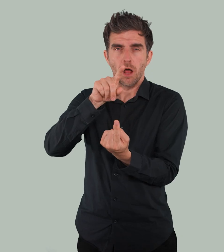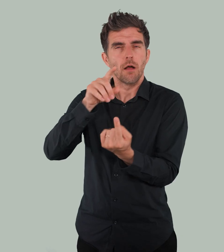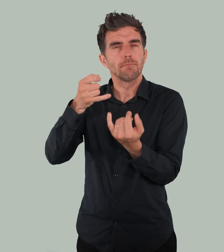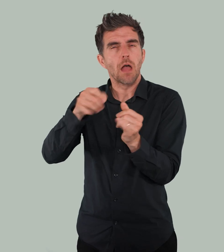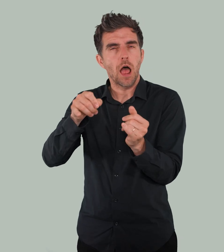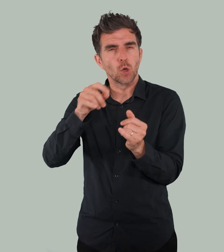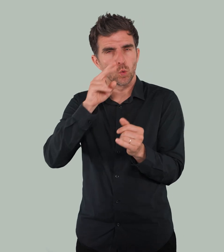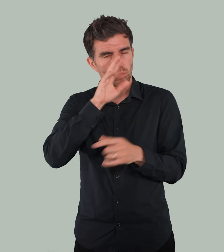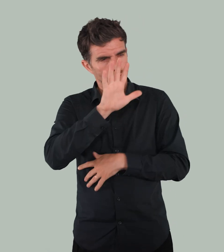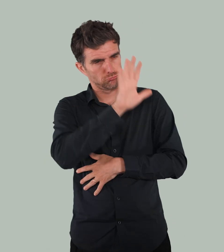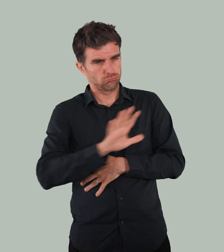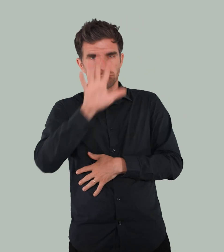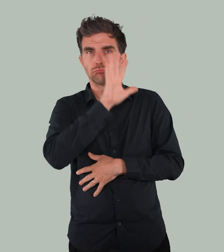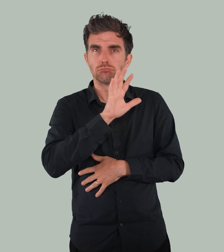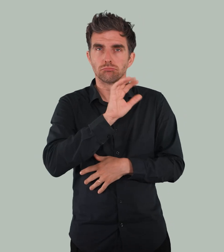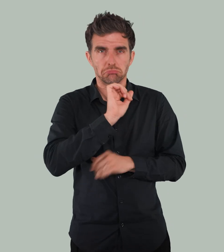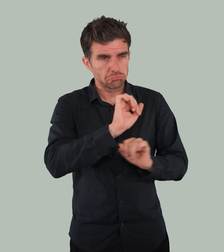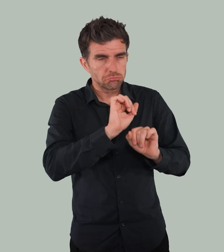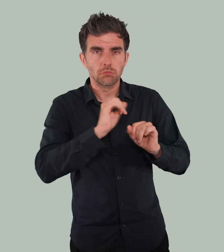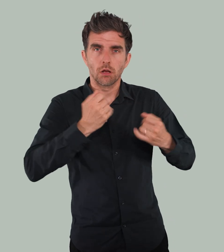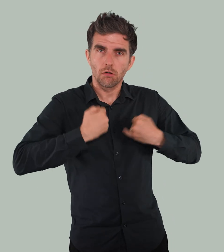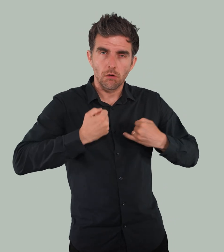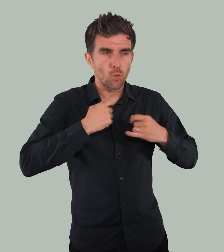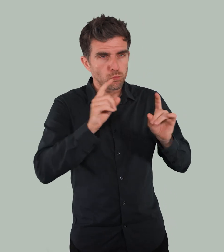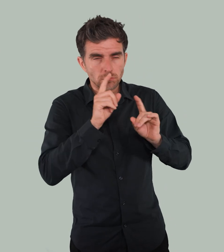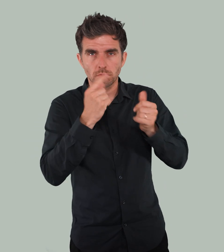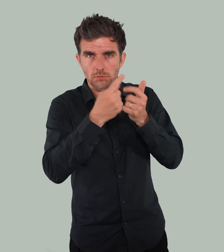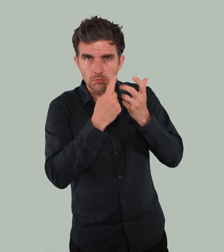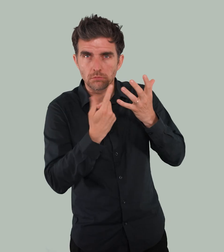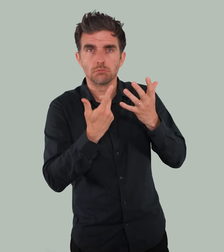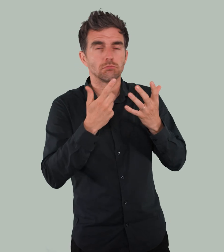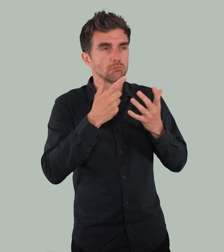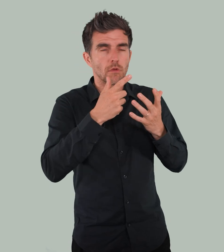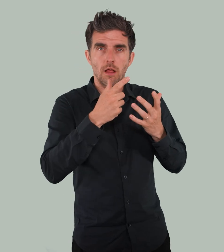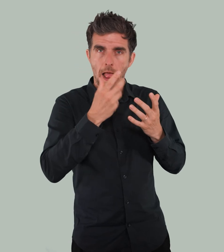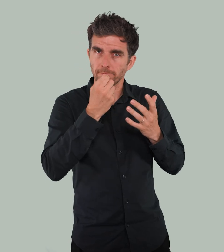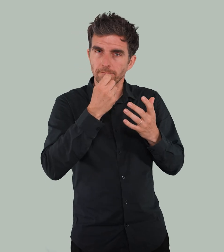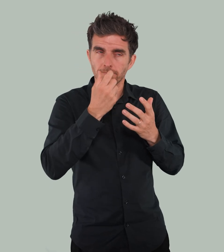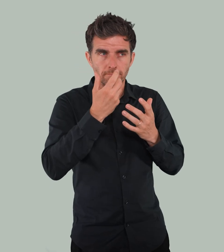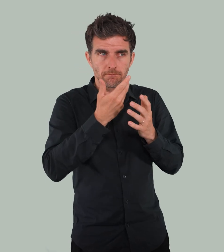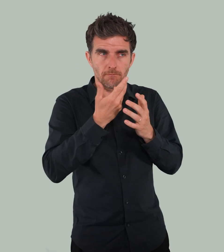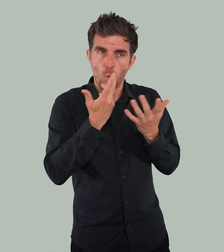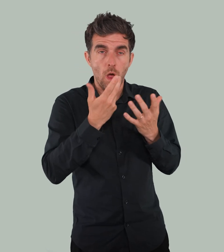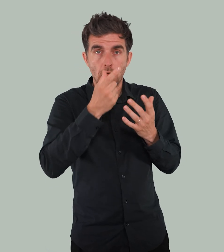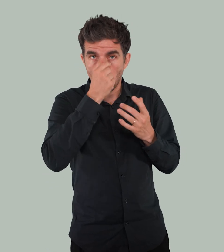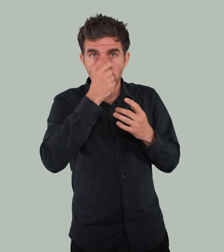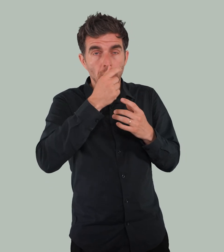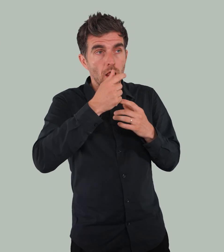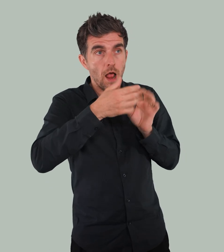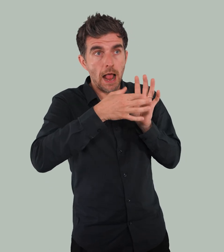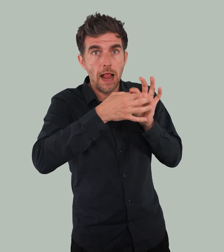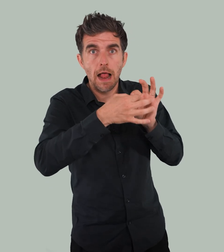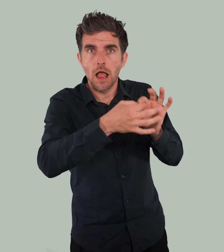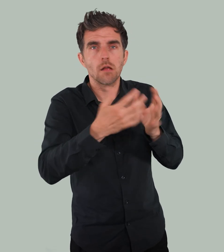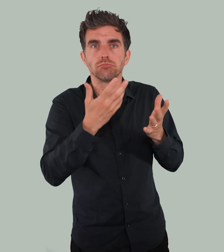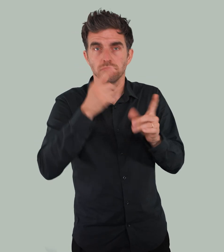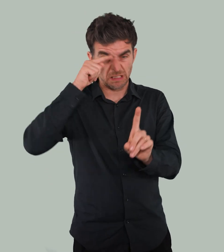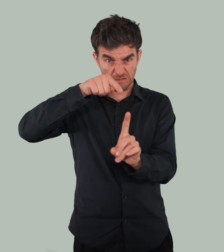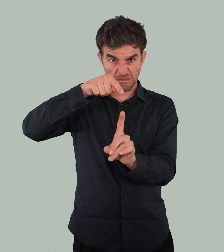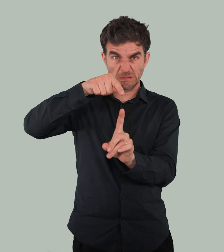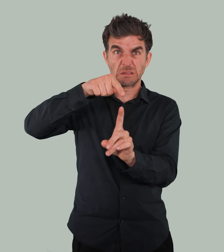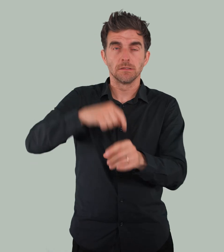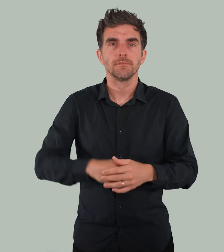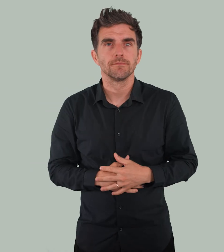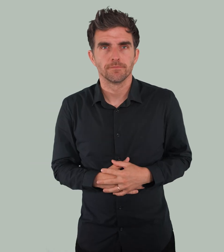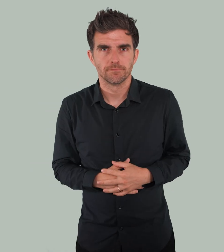failing to reflect the fluctuating nature of many conditions or their cumulative impact.